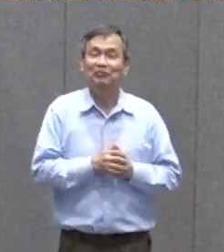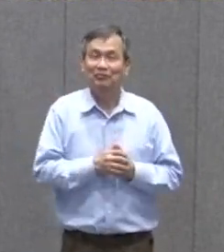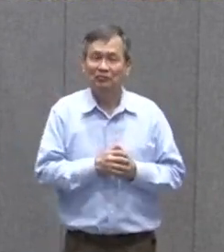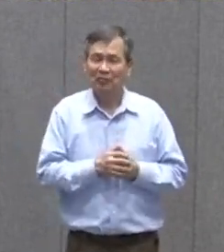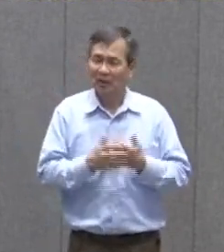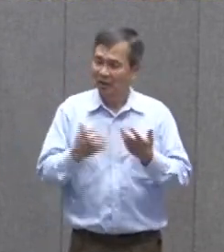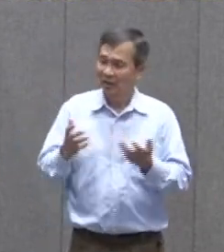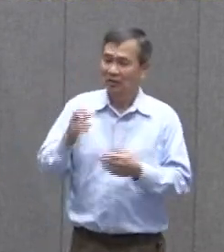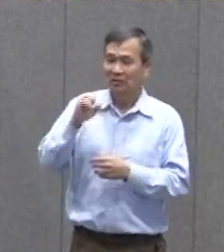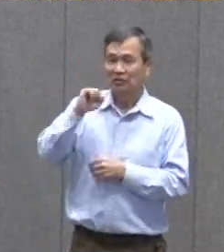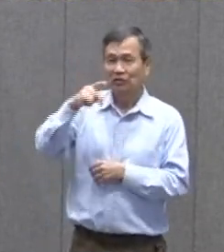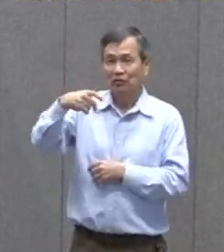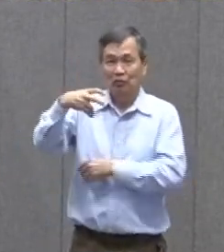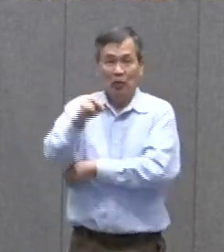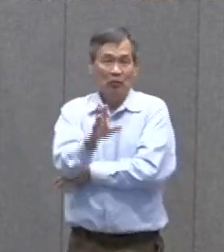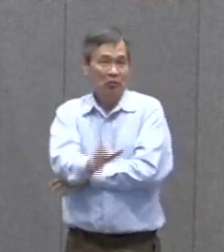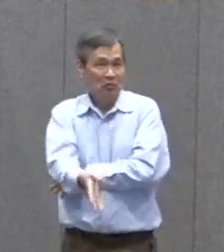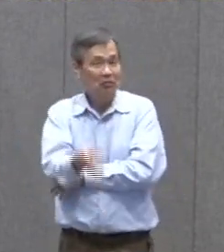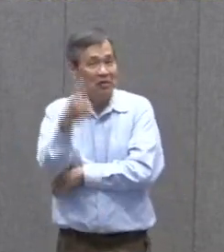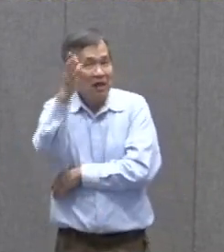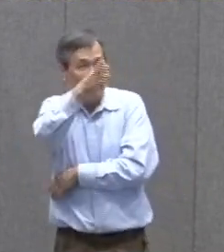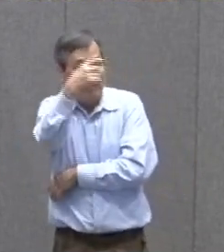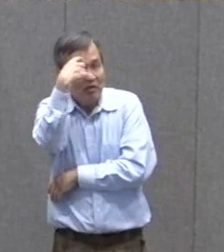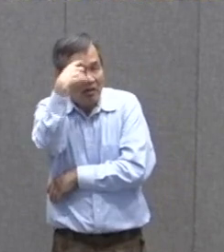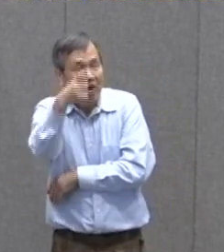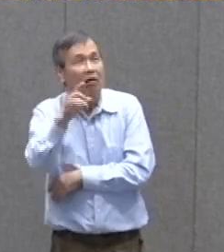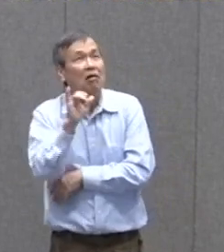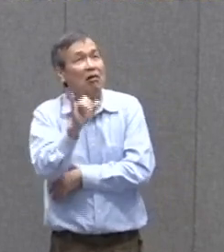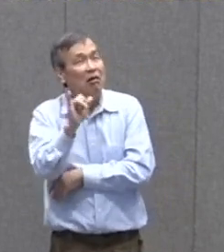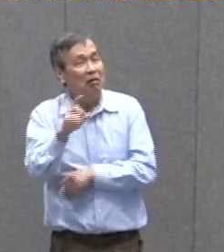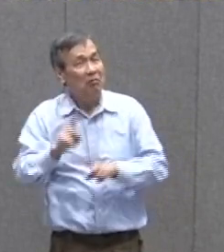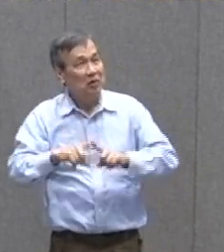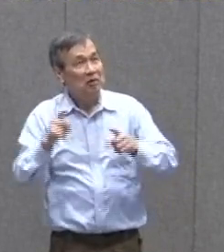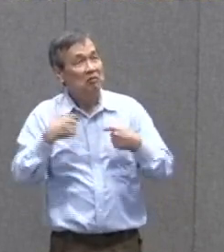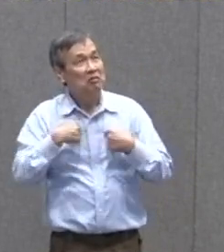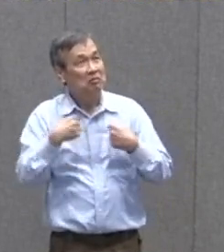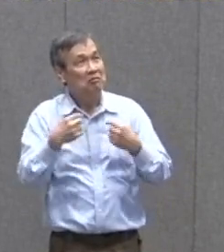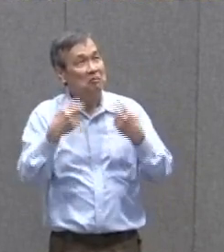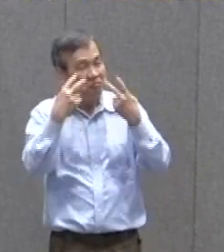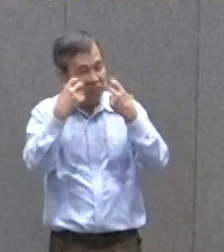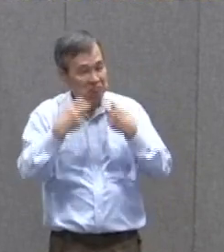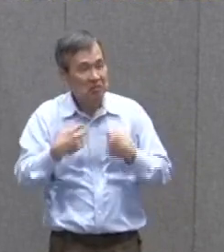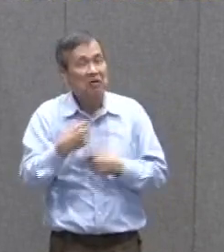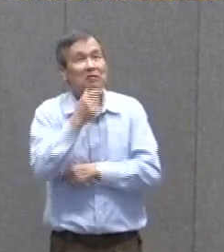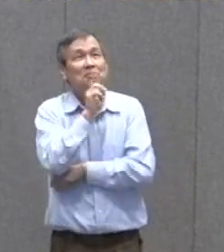Spoon hadn't thought of it that way before. He lay in bed for a long time.